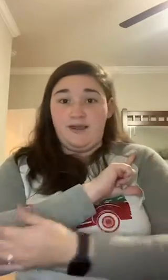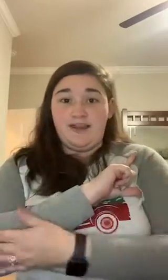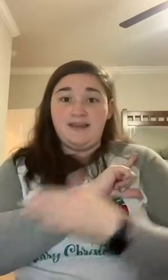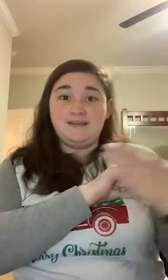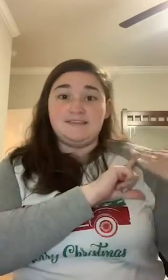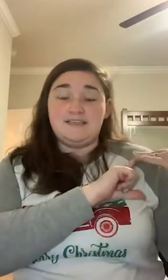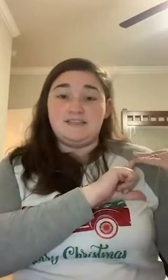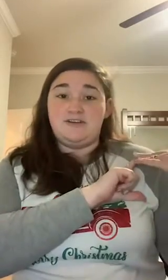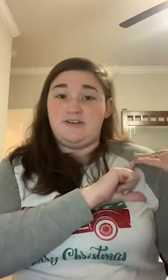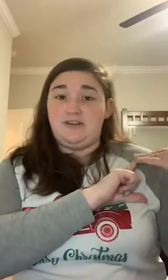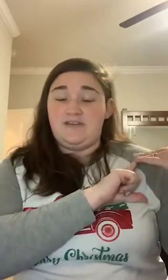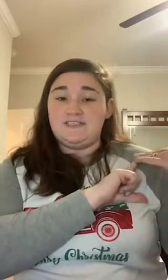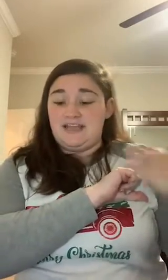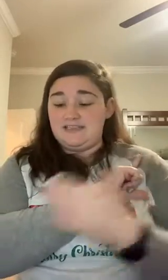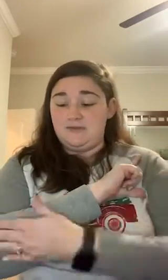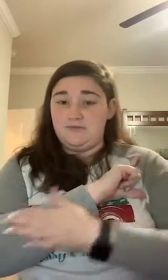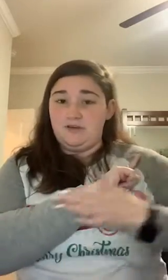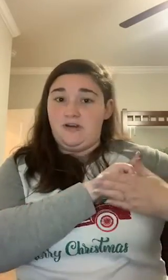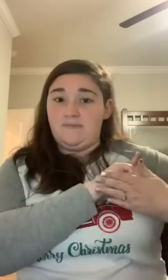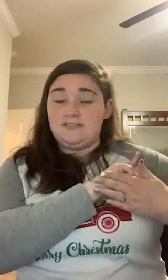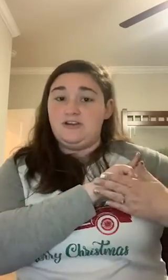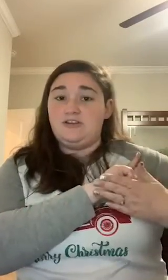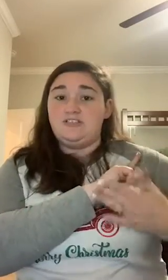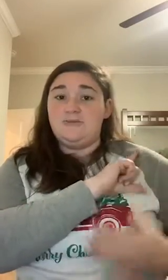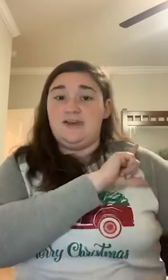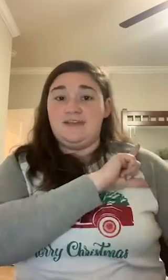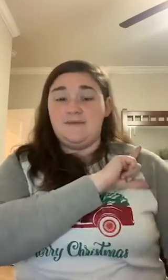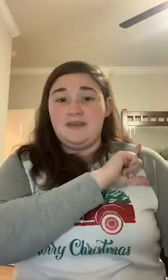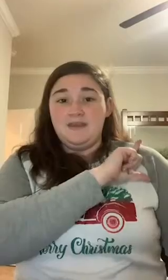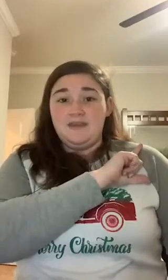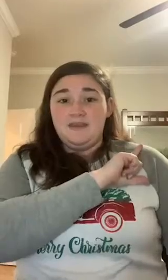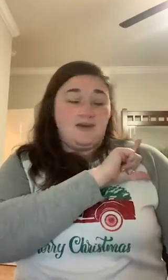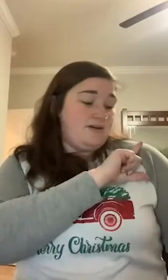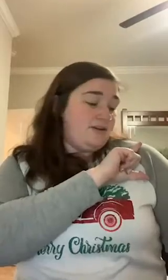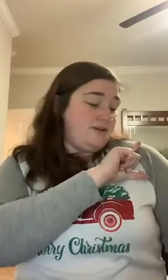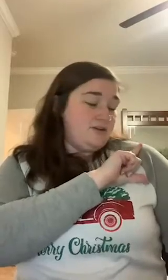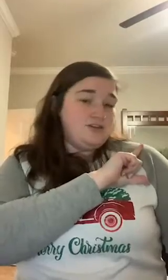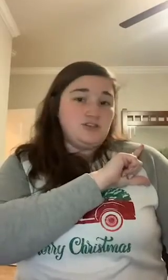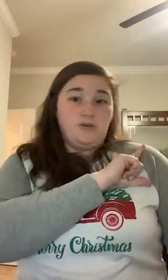handed. it's going to start on your left side so your arm is across your body on your shoulder